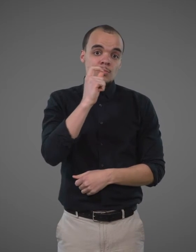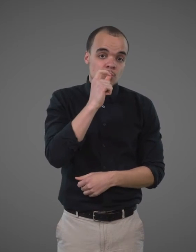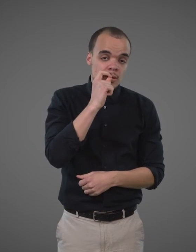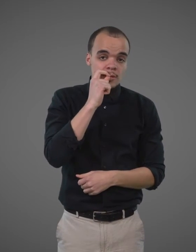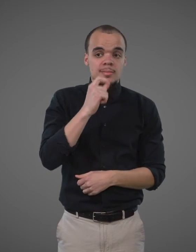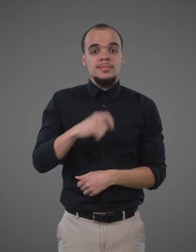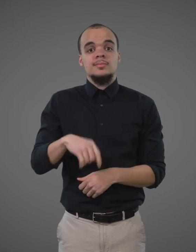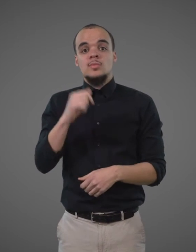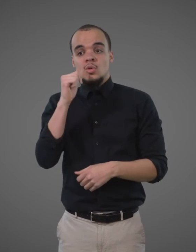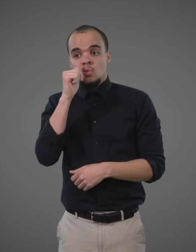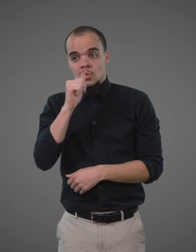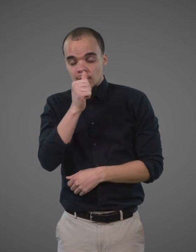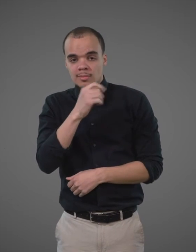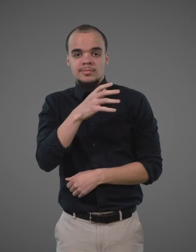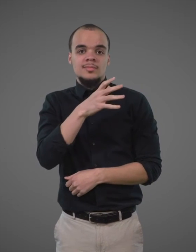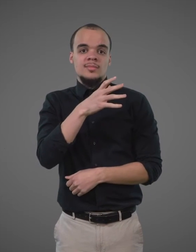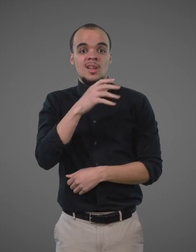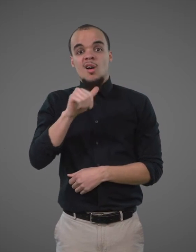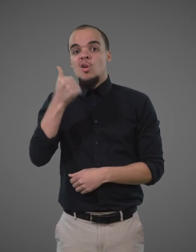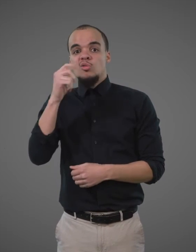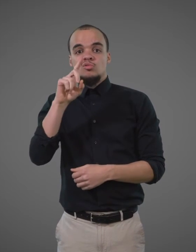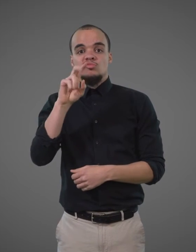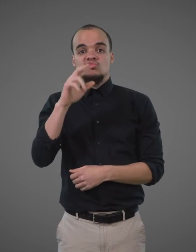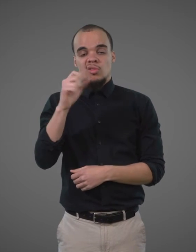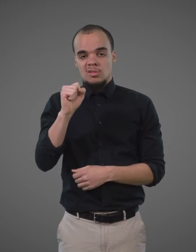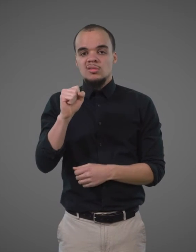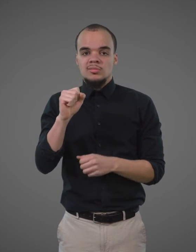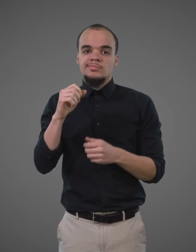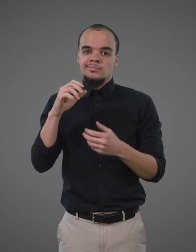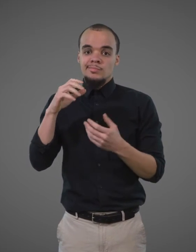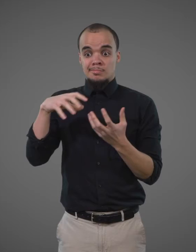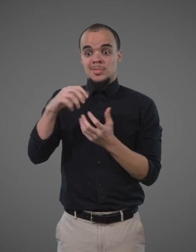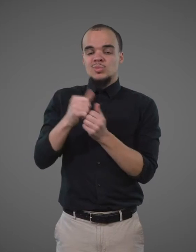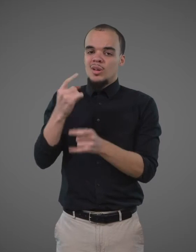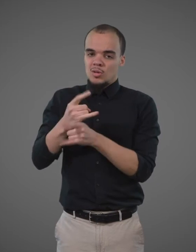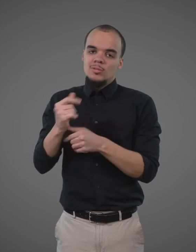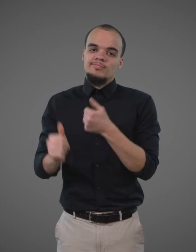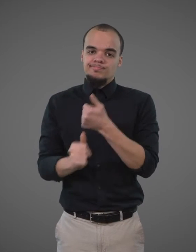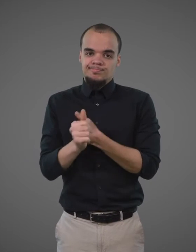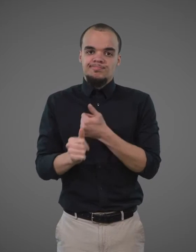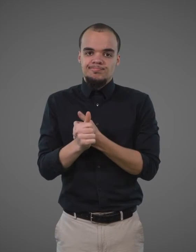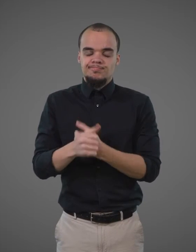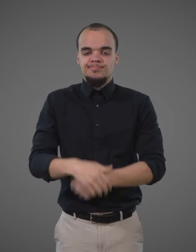Also, smoking pot, or using cocaine, or any other drugs can be dangerous mixed with alcohol.